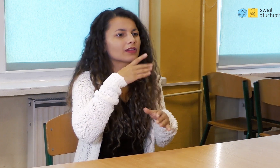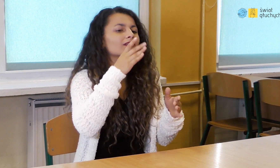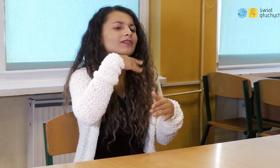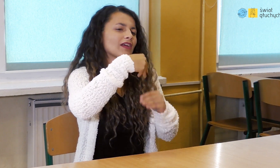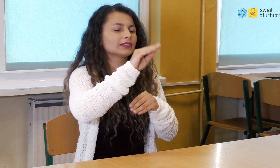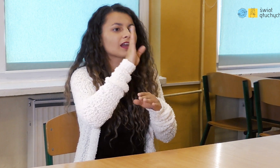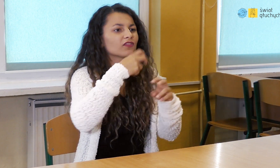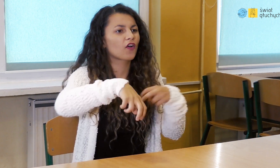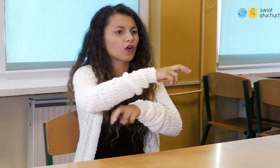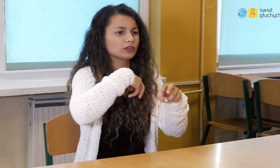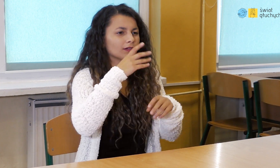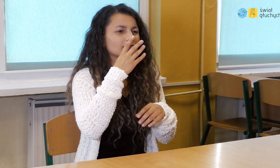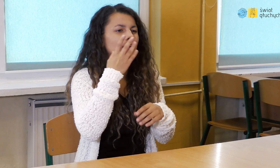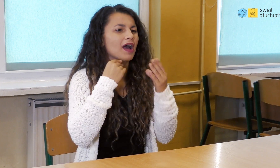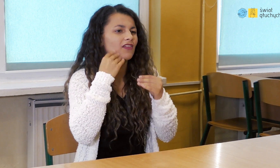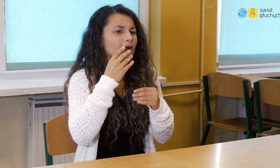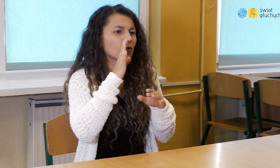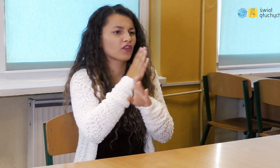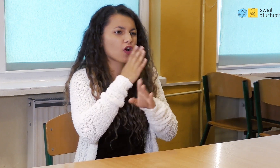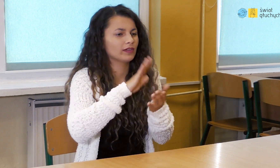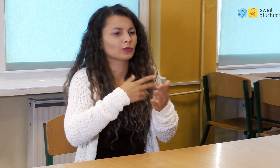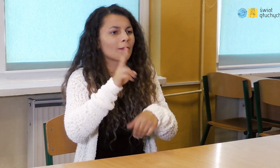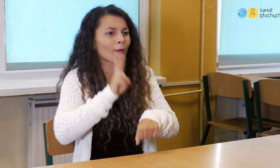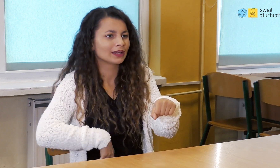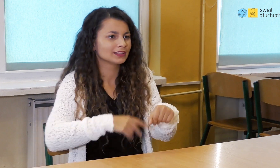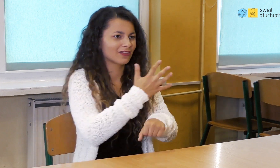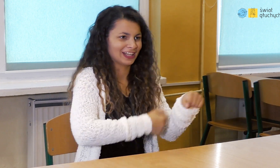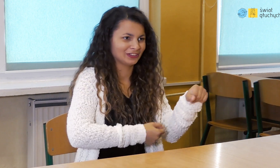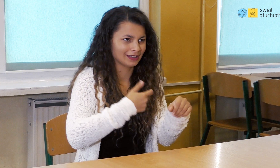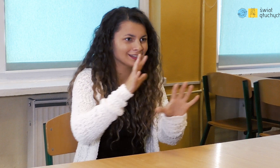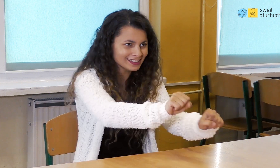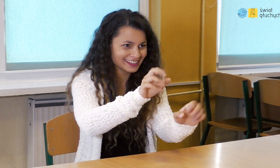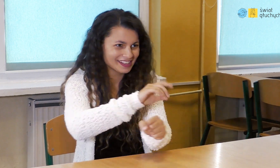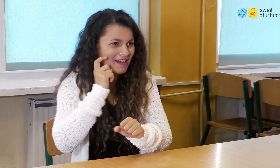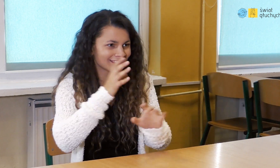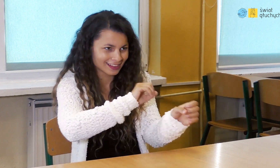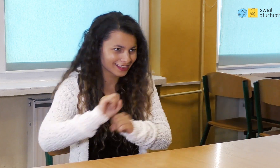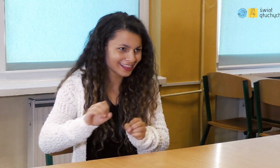We also liked to play outdoors. For example, "cops and robbers,"